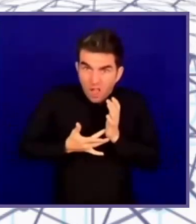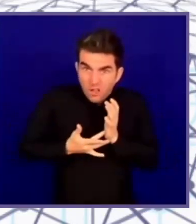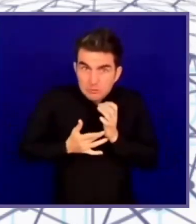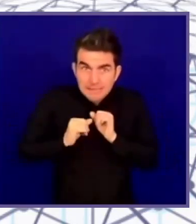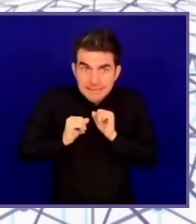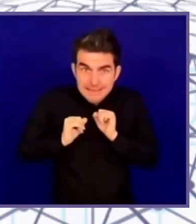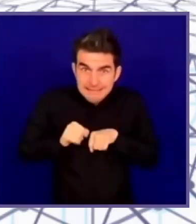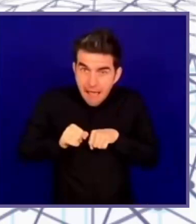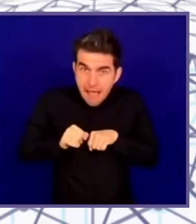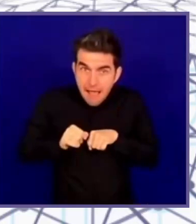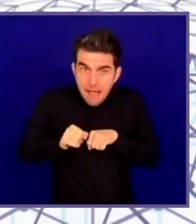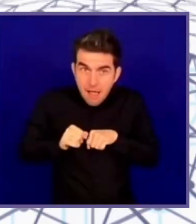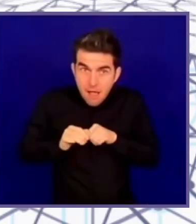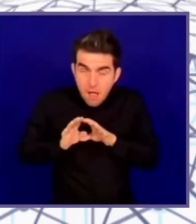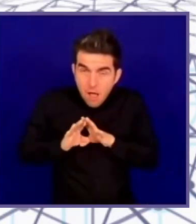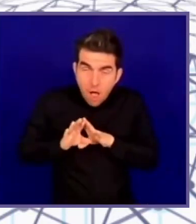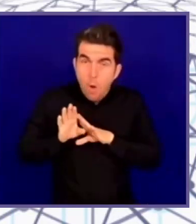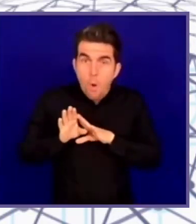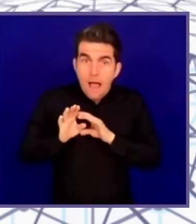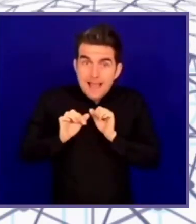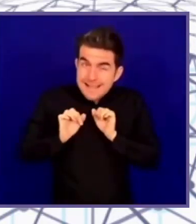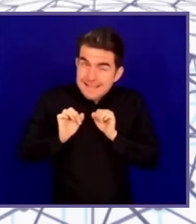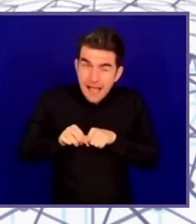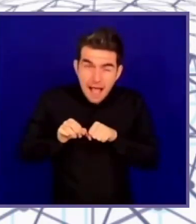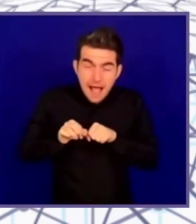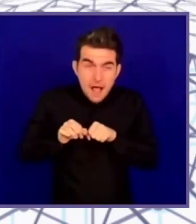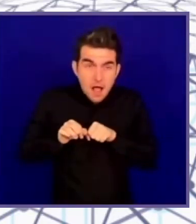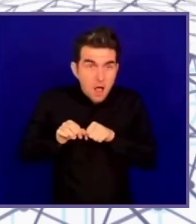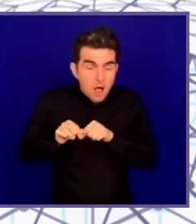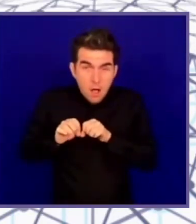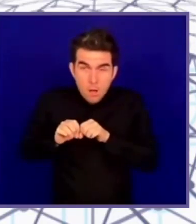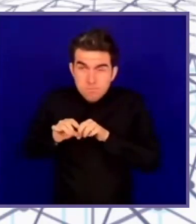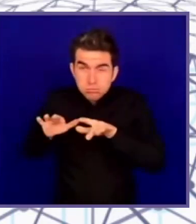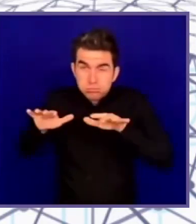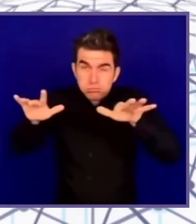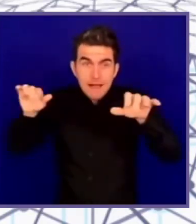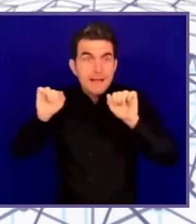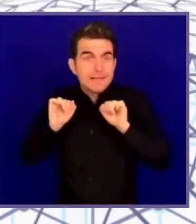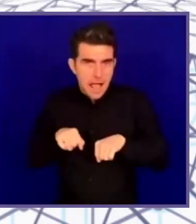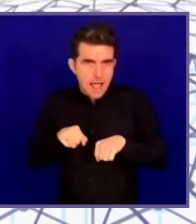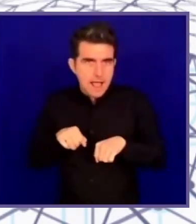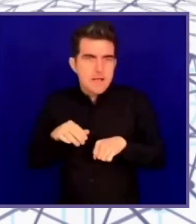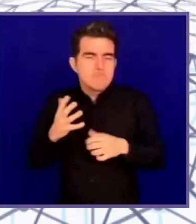to help people with disabilities, saying, well tell us how many people can move this muscle?